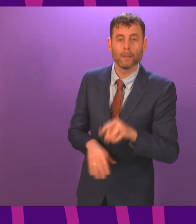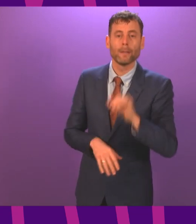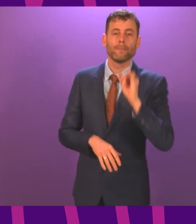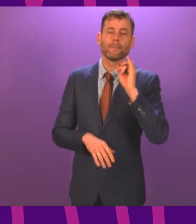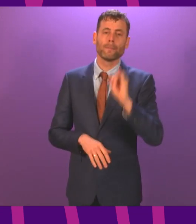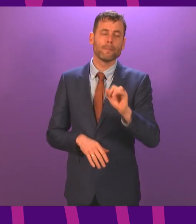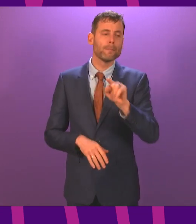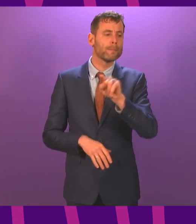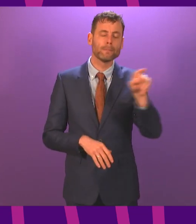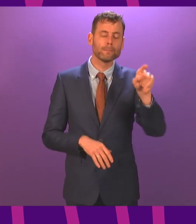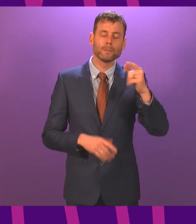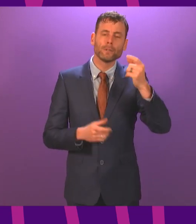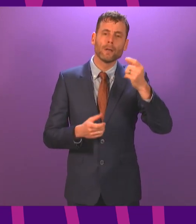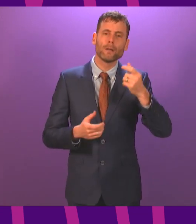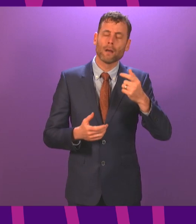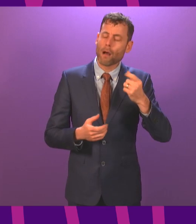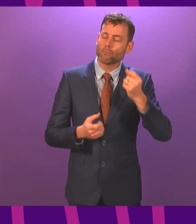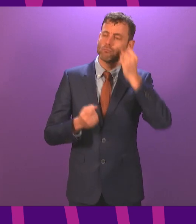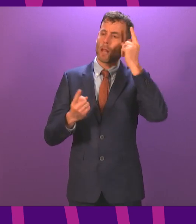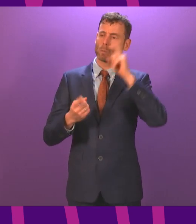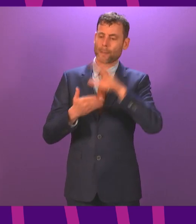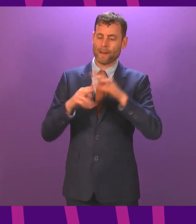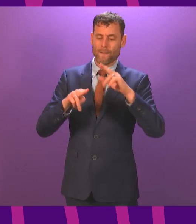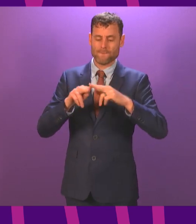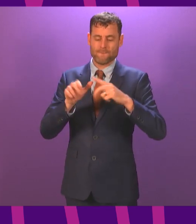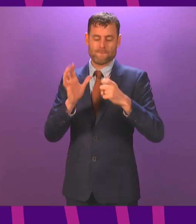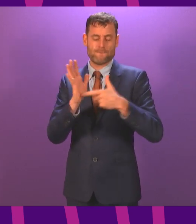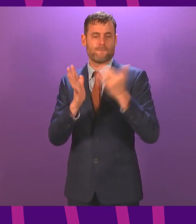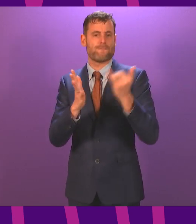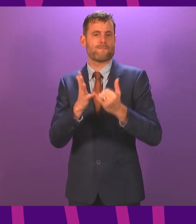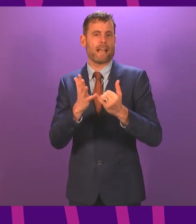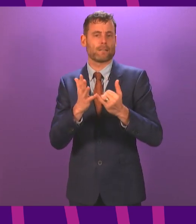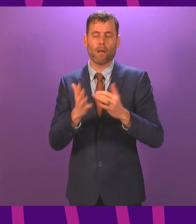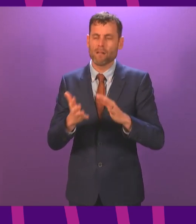understanding of the FACTS message. Given the Christmas bubble arrangements and the